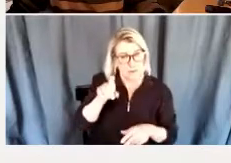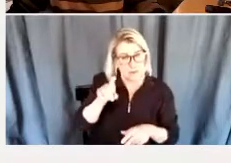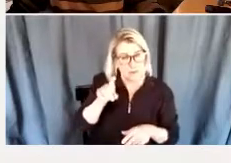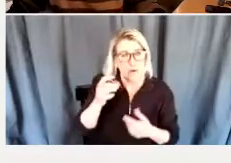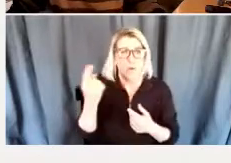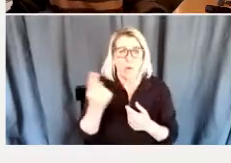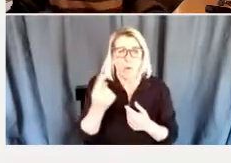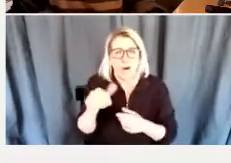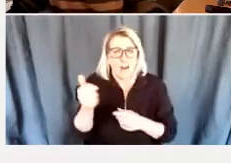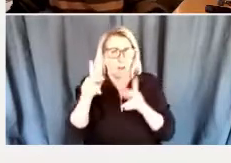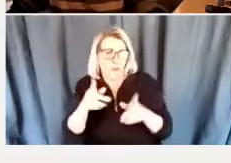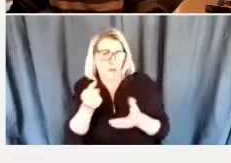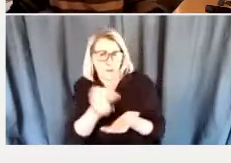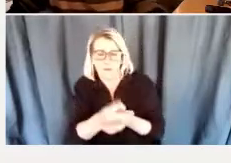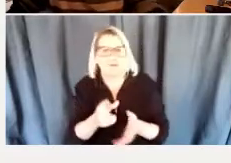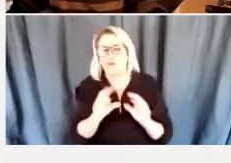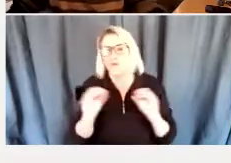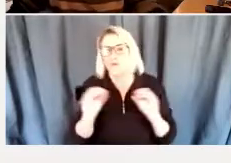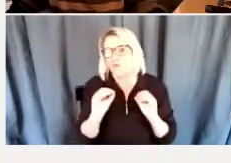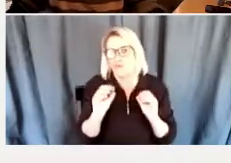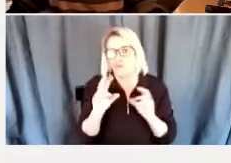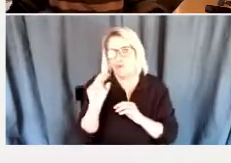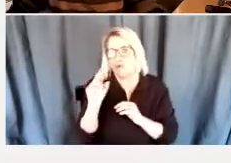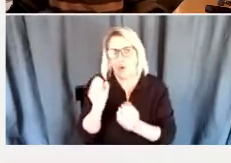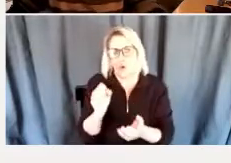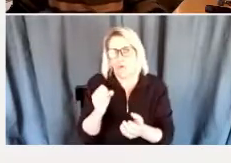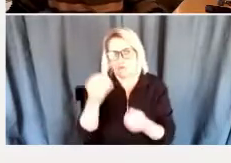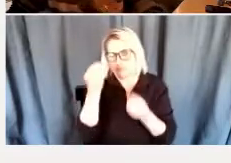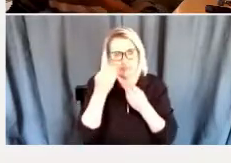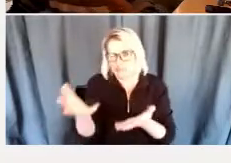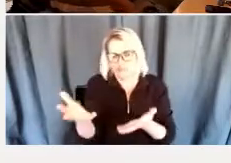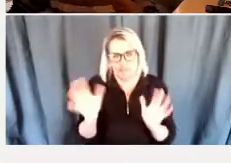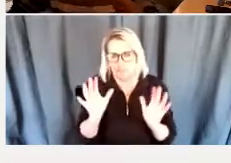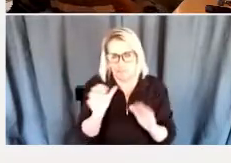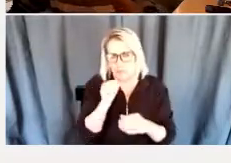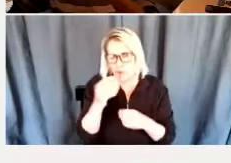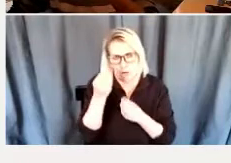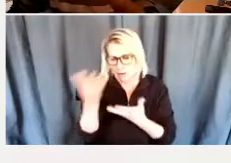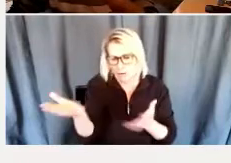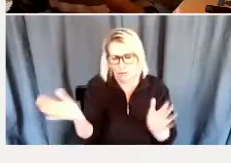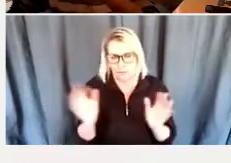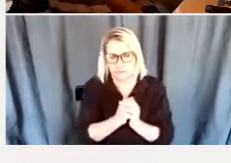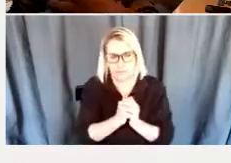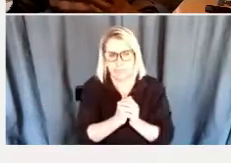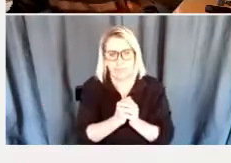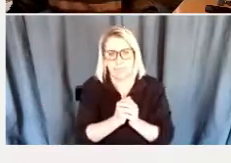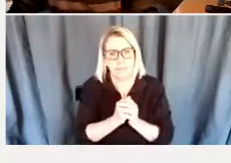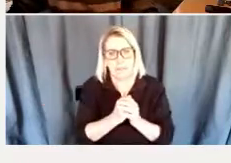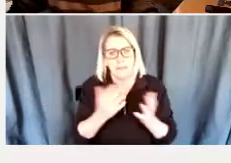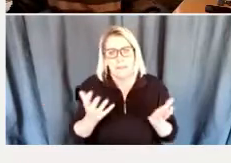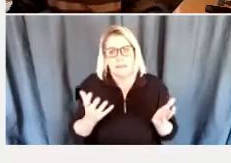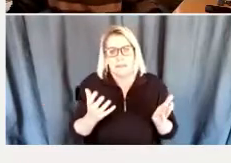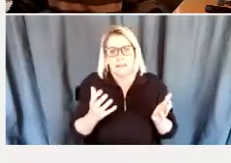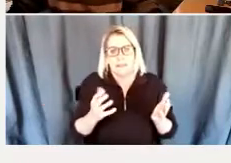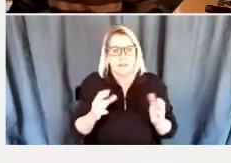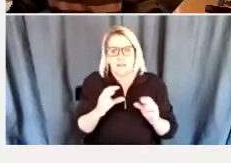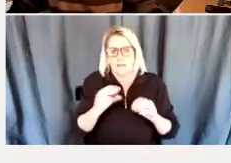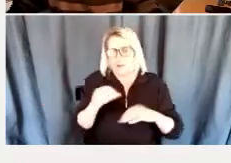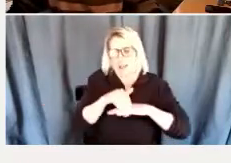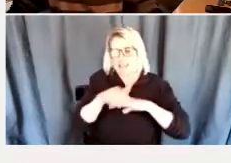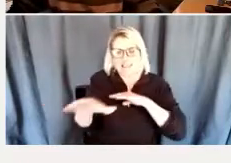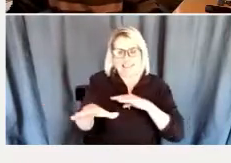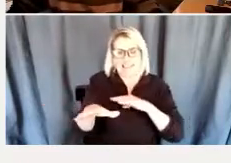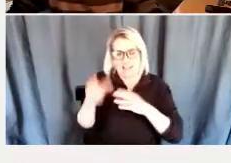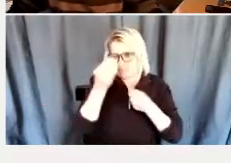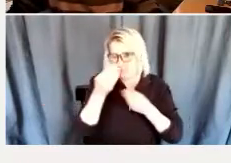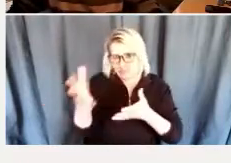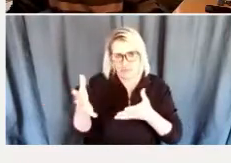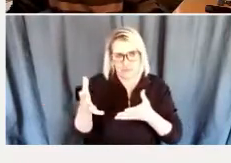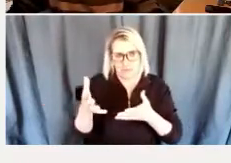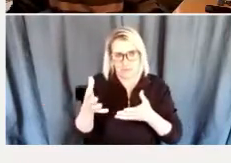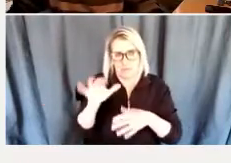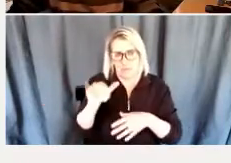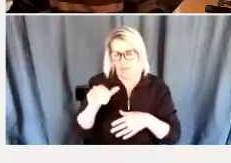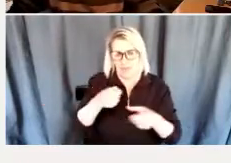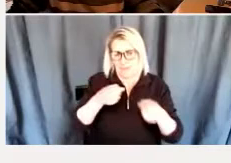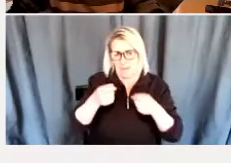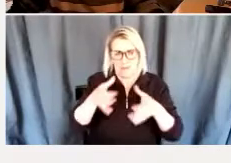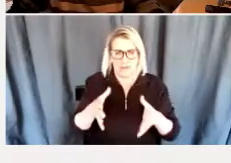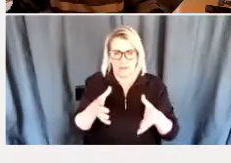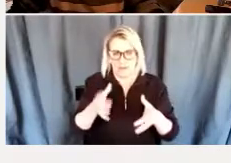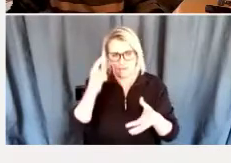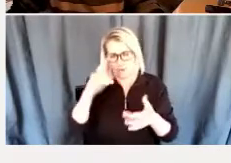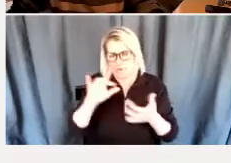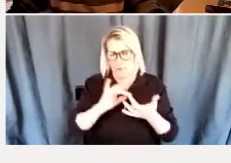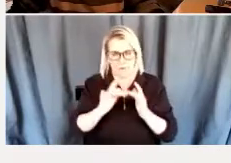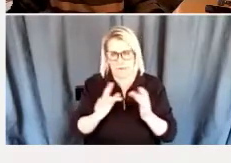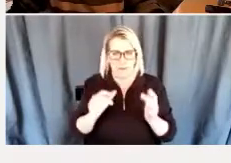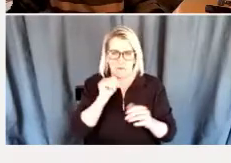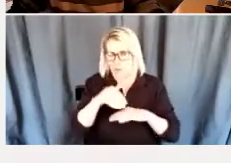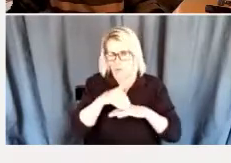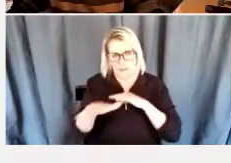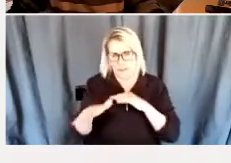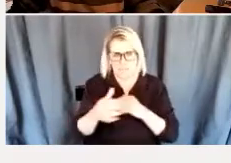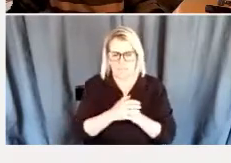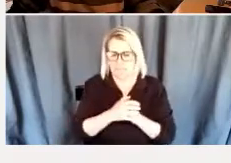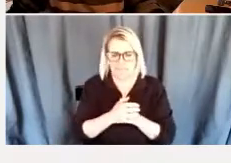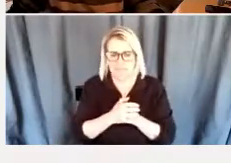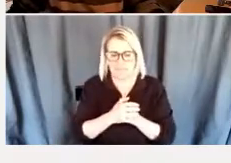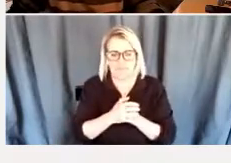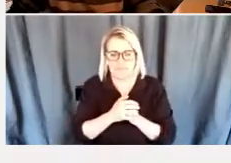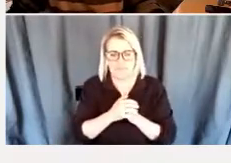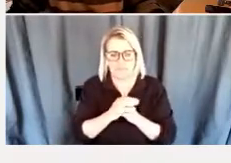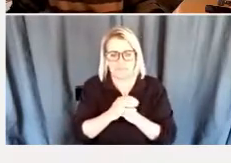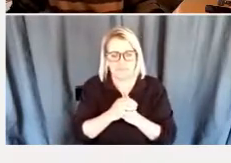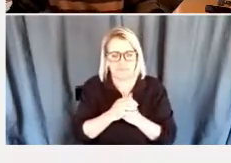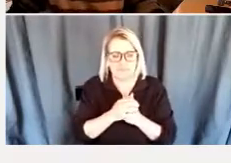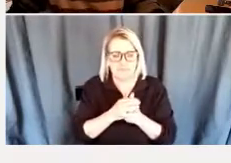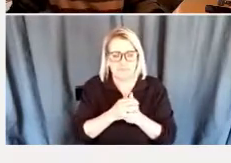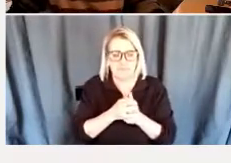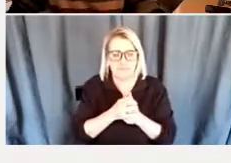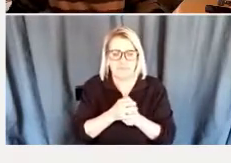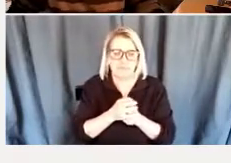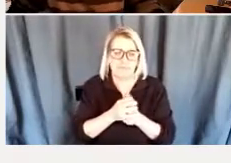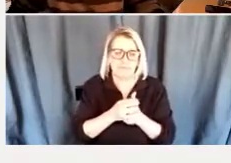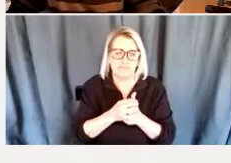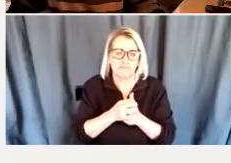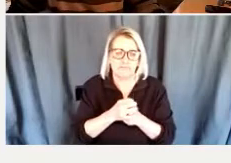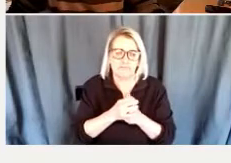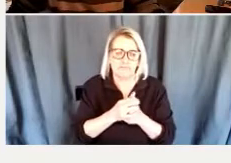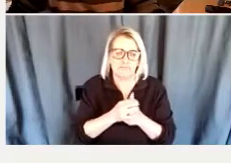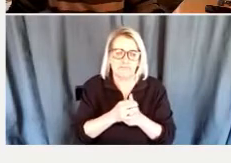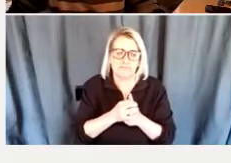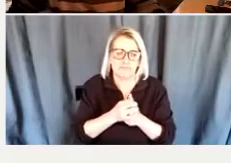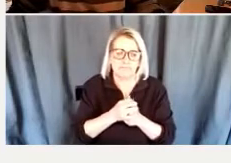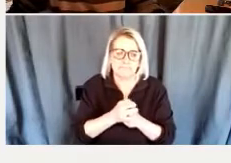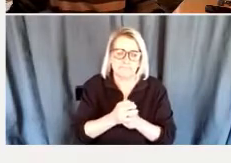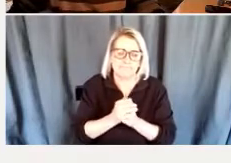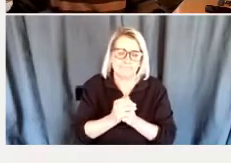14:20:29 >> BIDYUT: No. No that notification is sent to the content manager of that website.